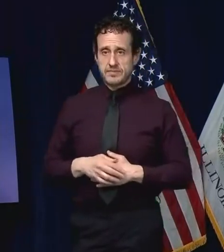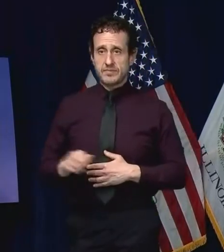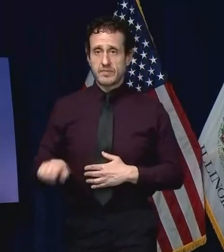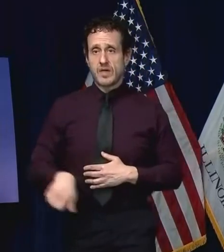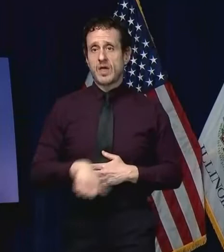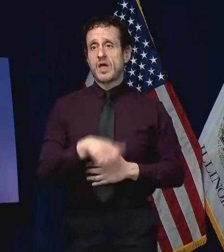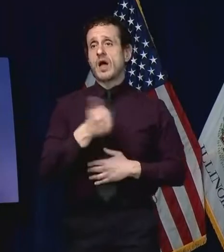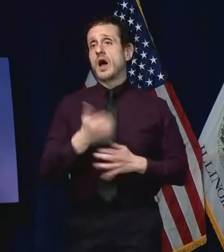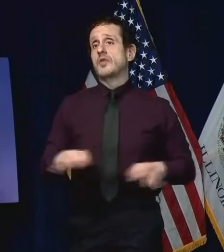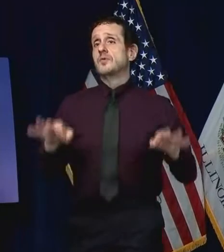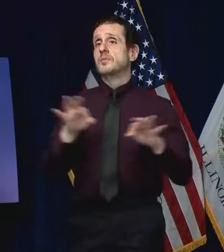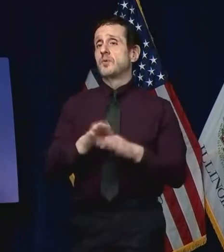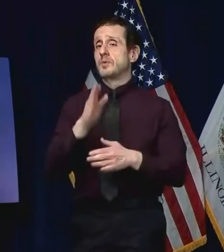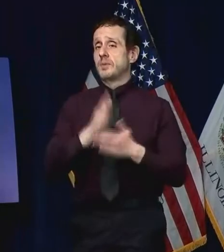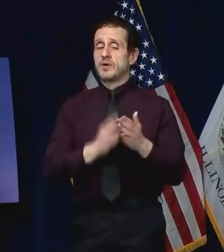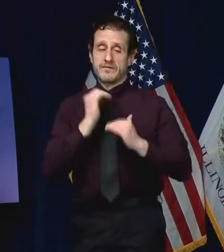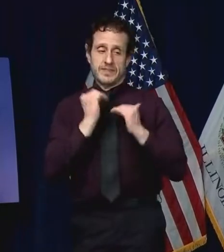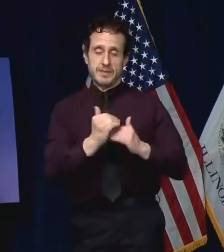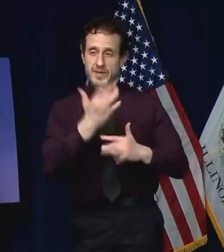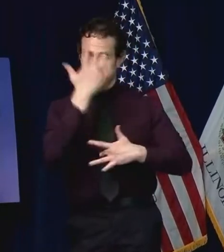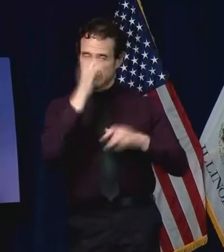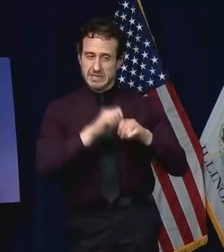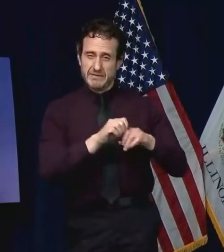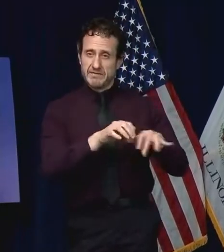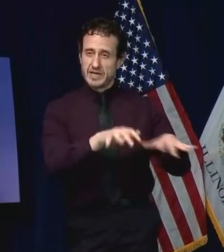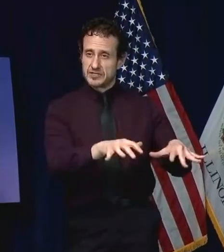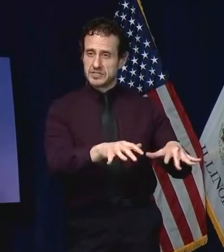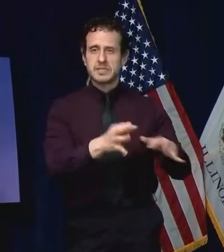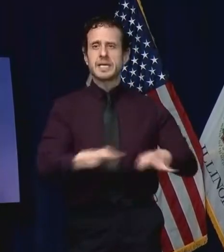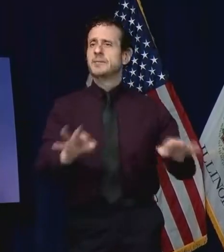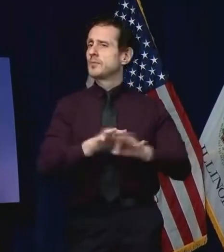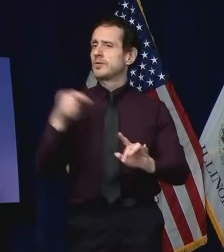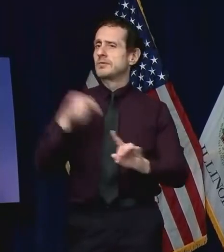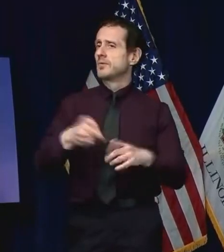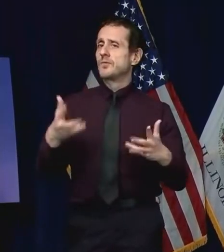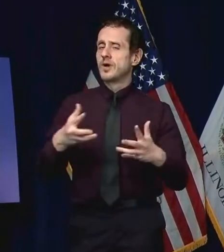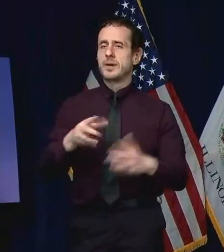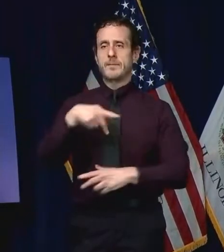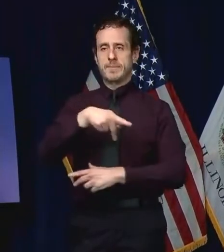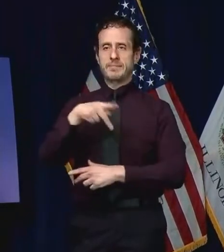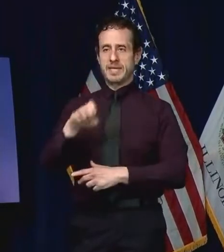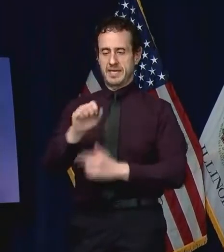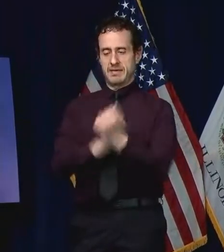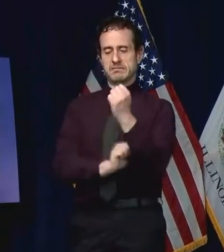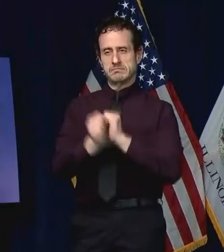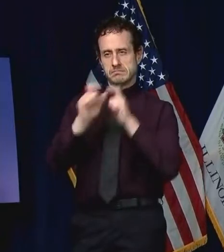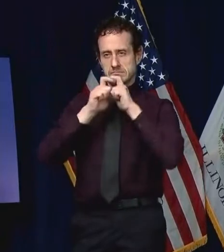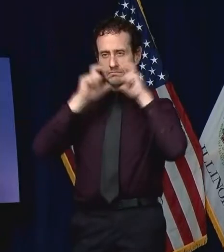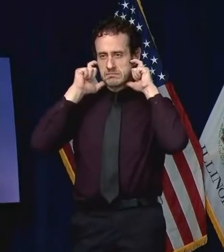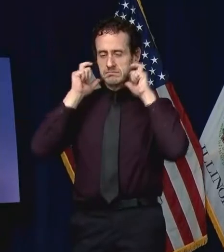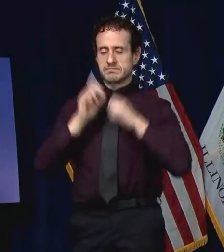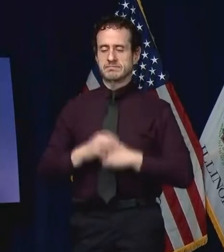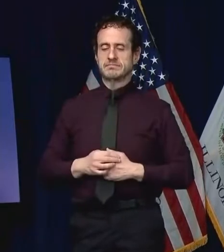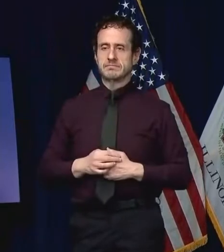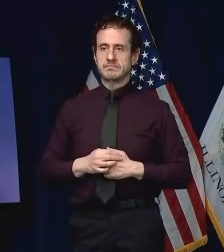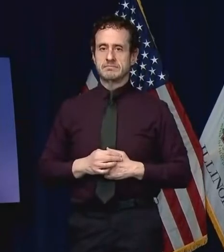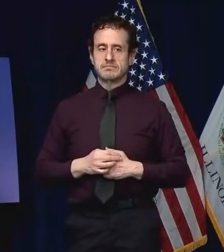extremely important component of limiting infections at these Sylla T's is PPE a single confirmed case sylla T's is PPE in a